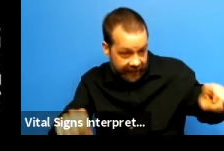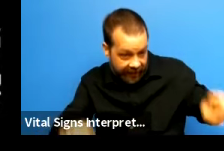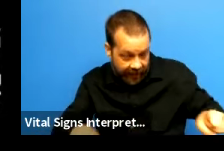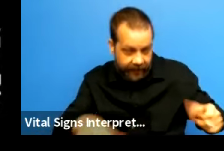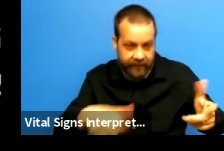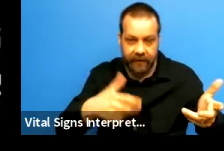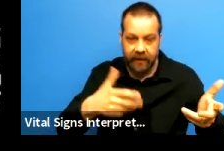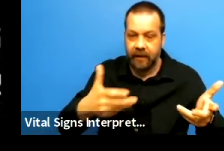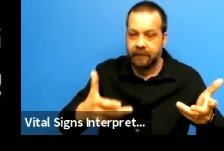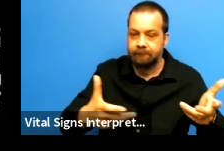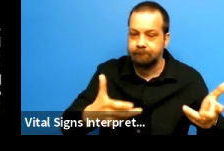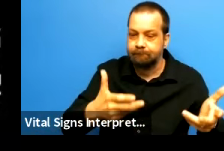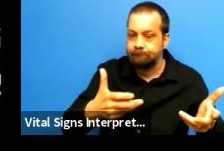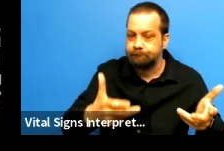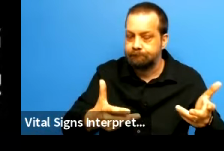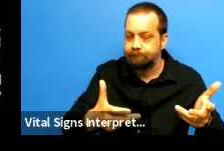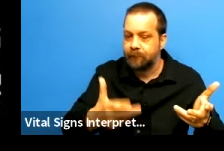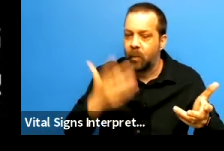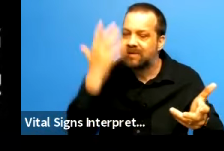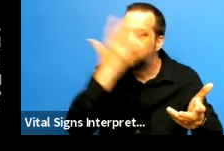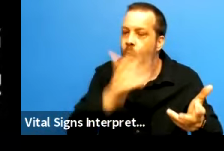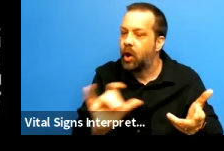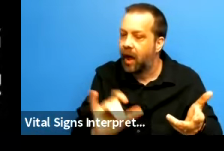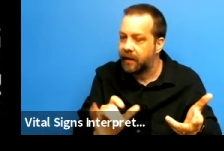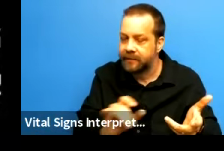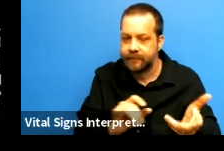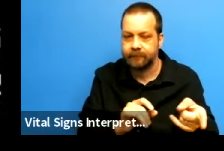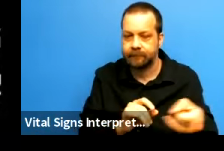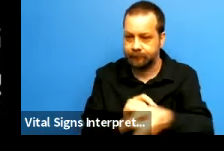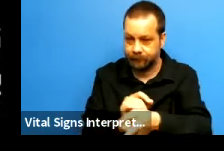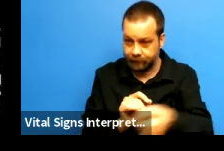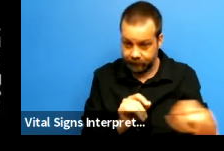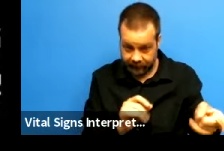Are there aspects to keeping safe for COVID?